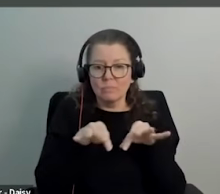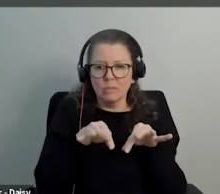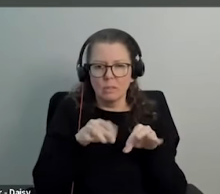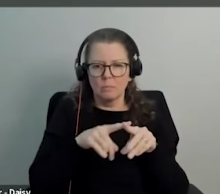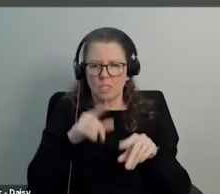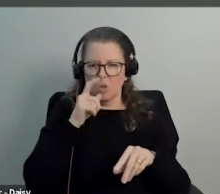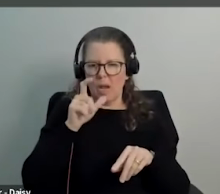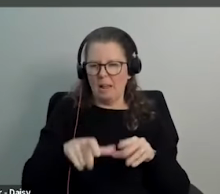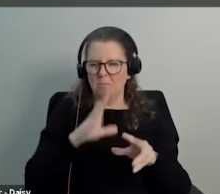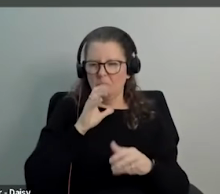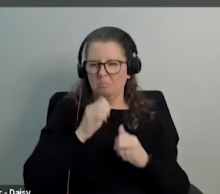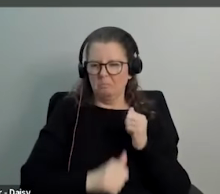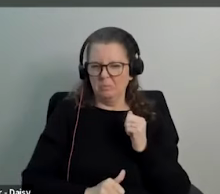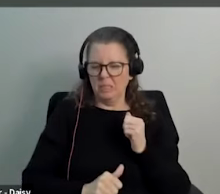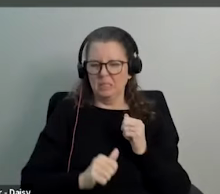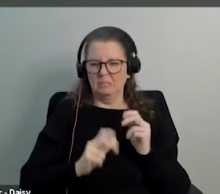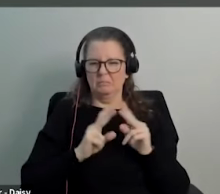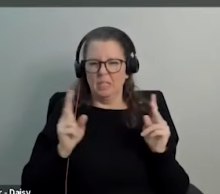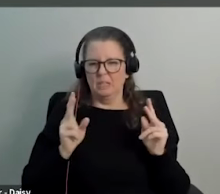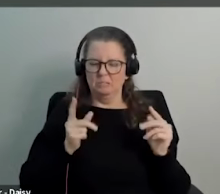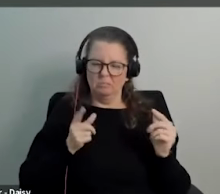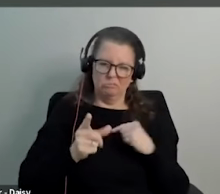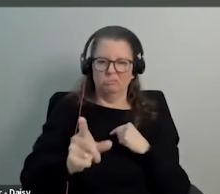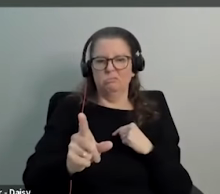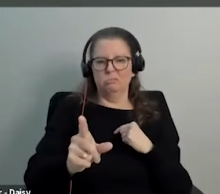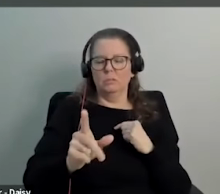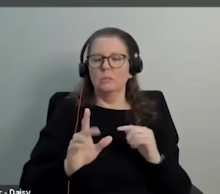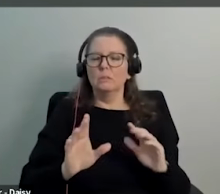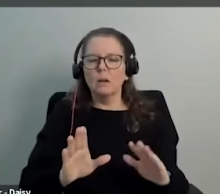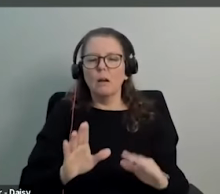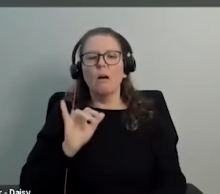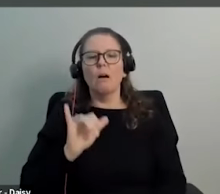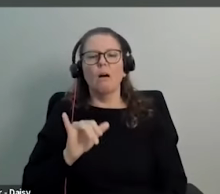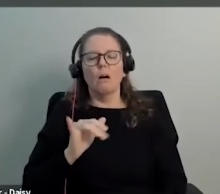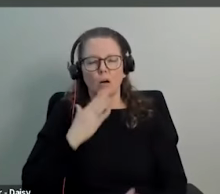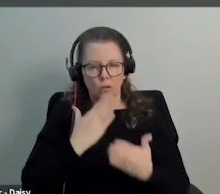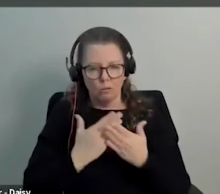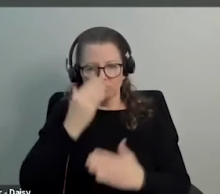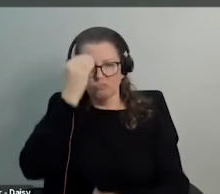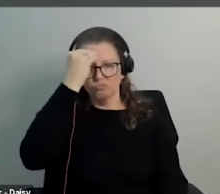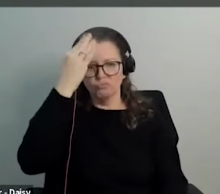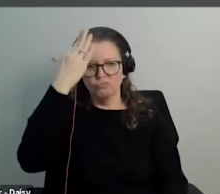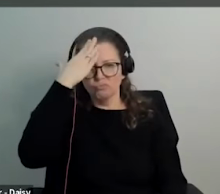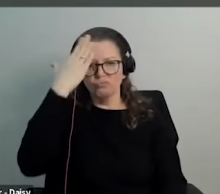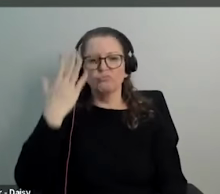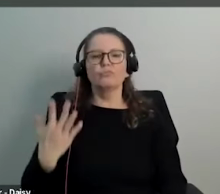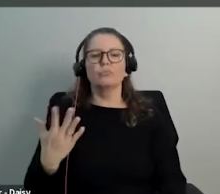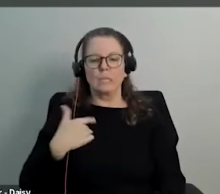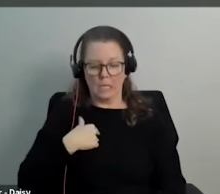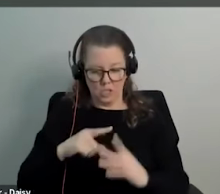about it too. And so that was, I think, the greatest lesson for me. 'Cause then as I approached and started my career more and more,